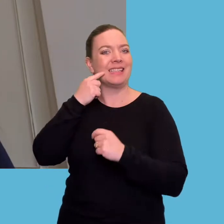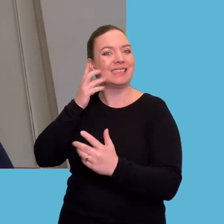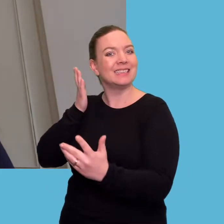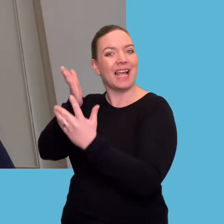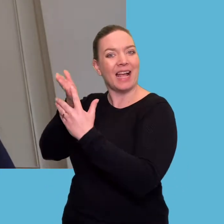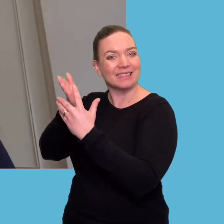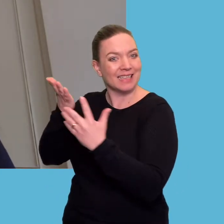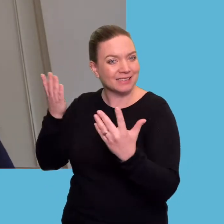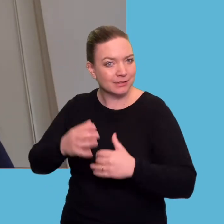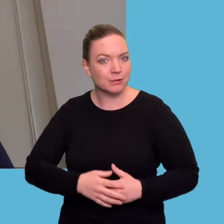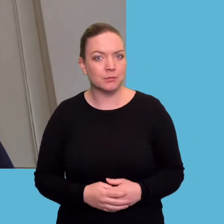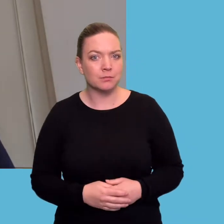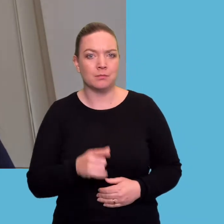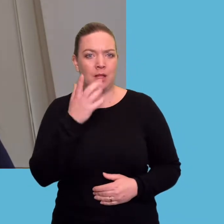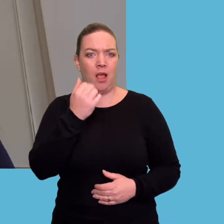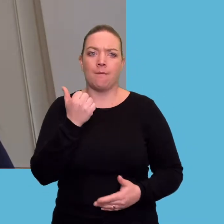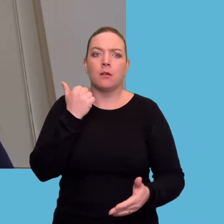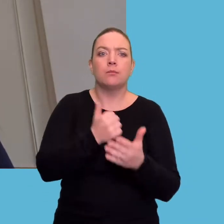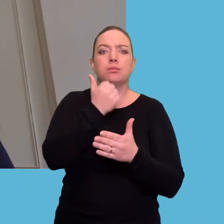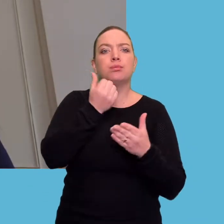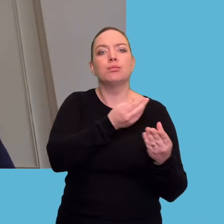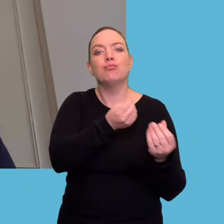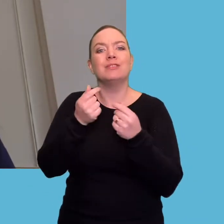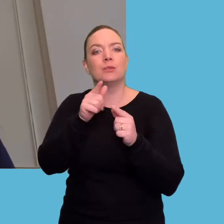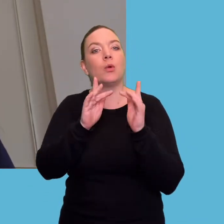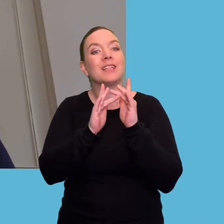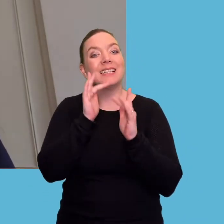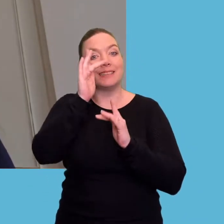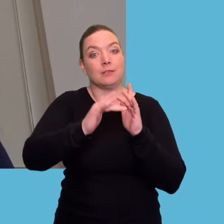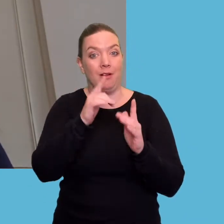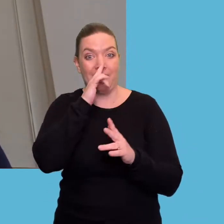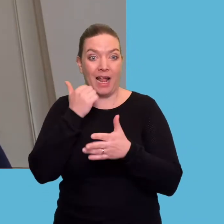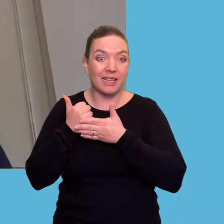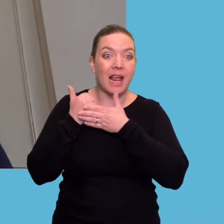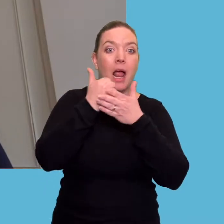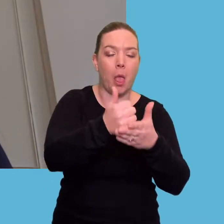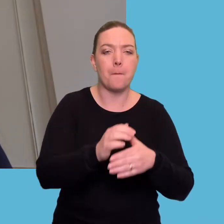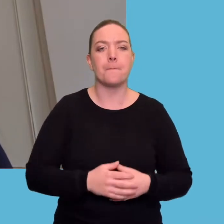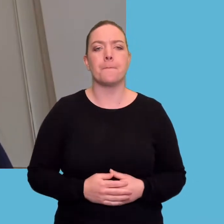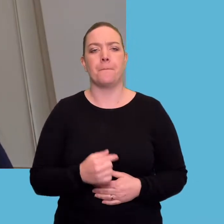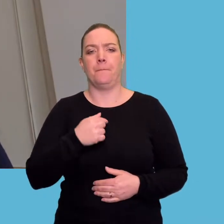your studies more accessible and therefore a little easier. There are some great resources